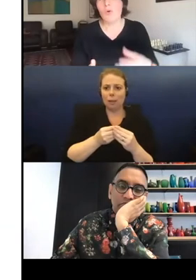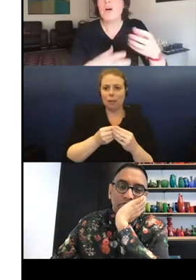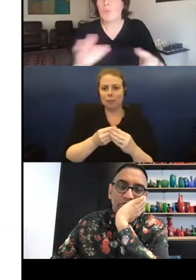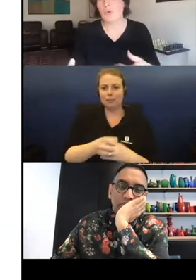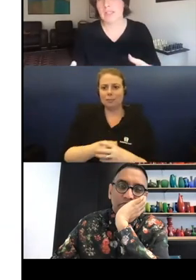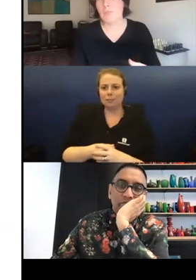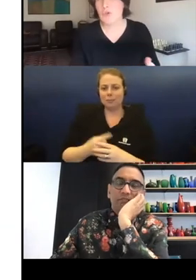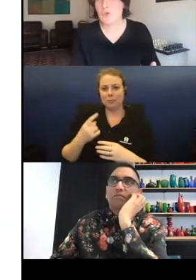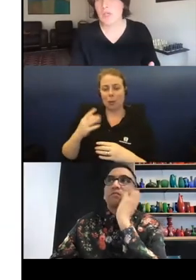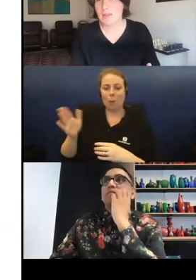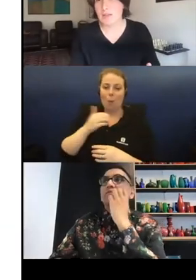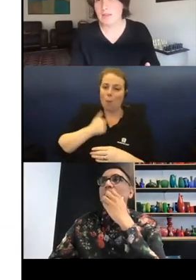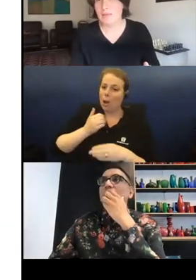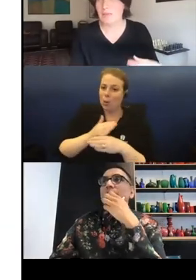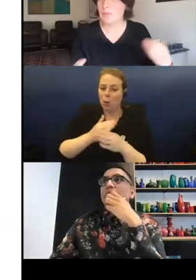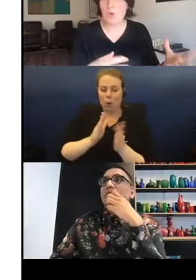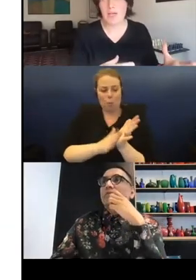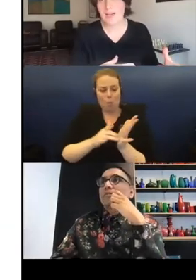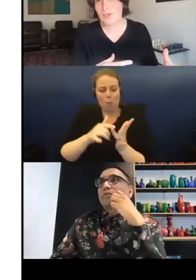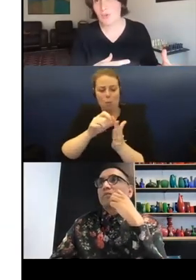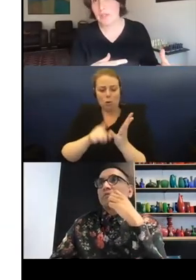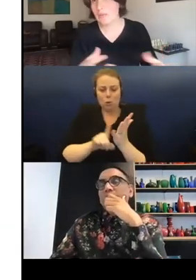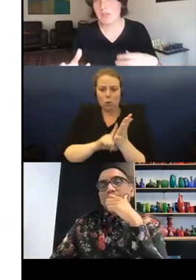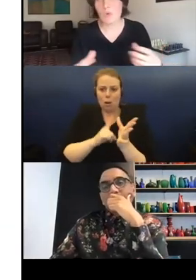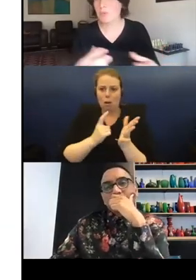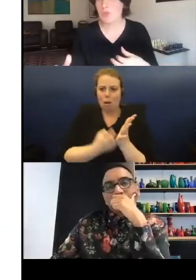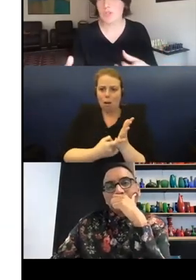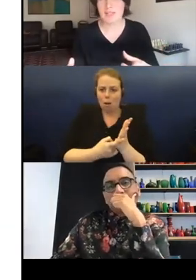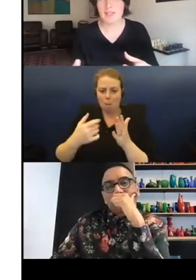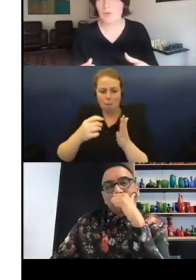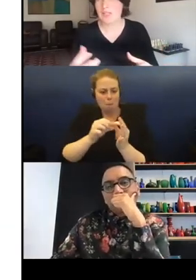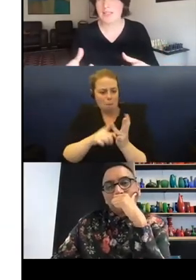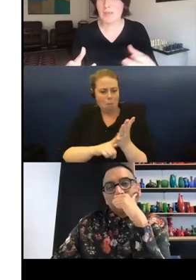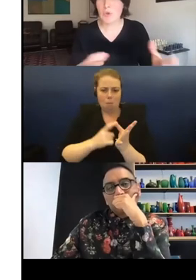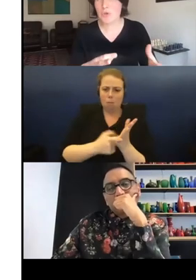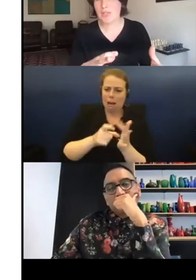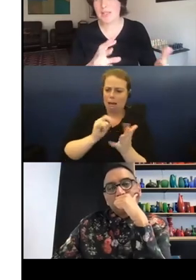work is modular with ball arts or with with all the projects i did or these they're modular and